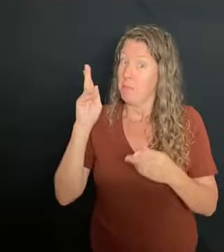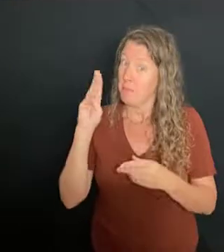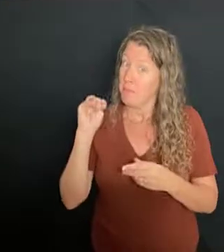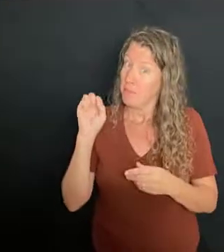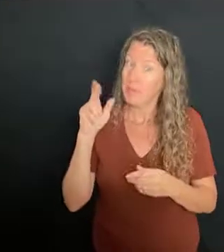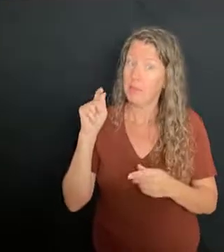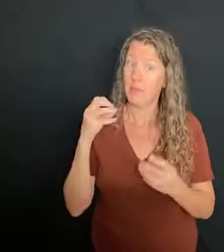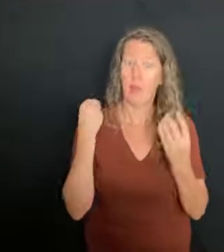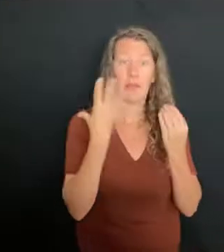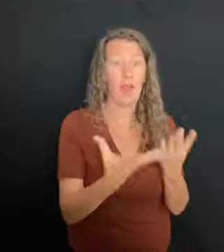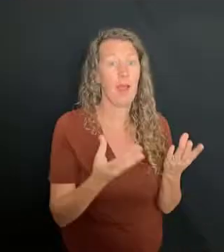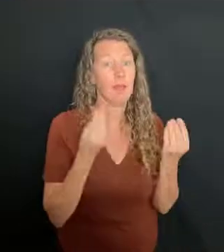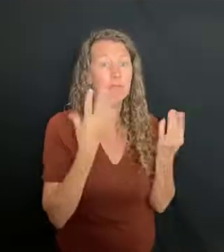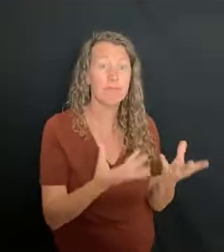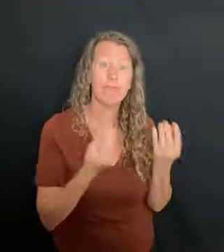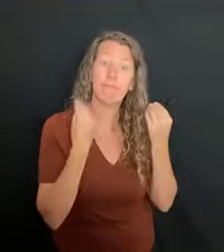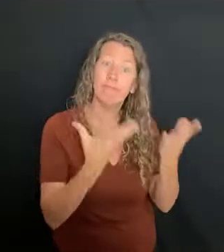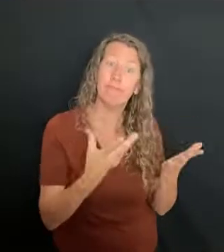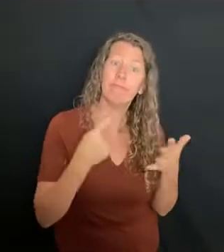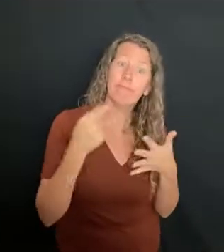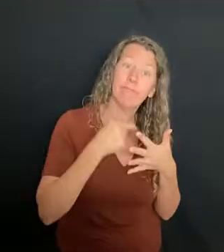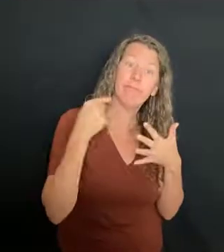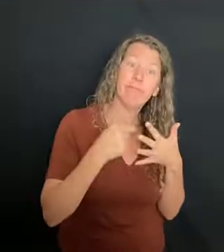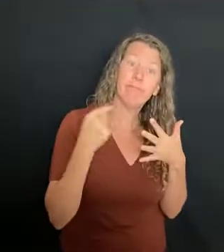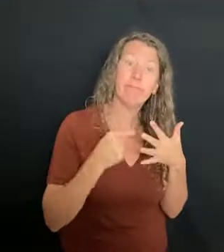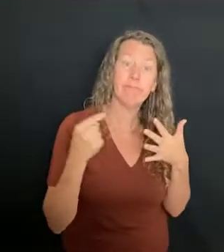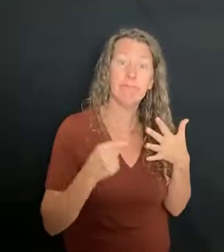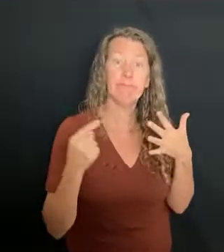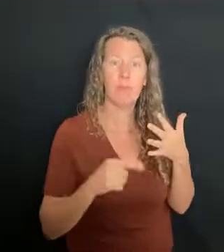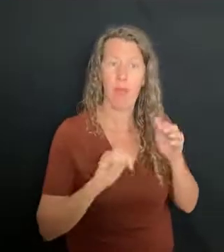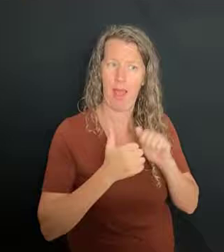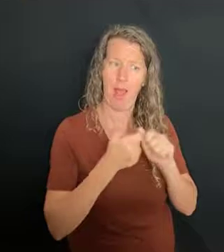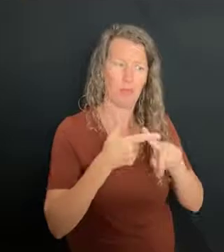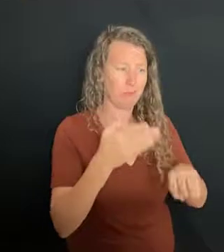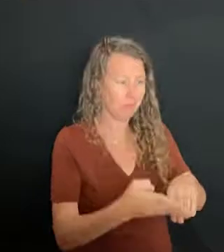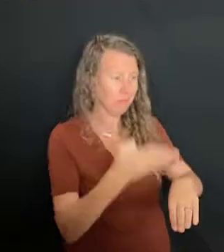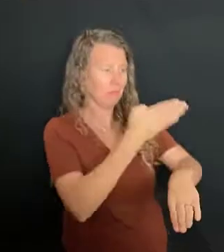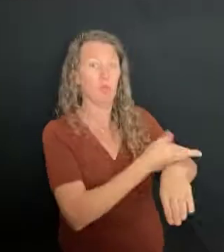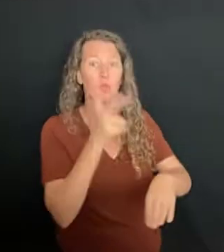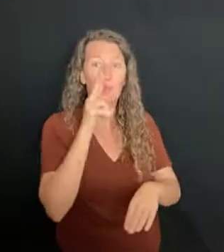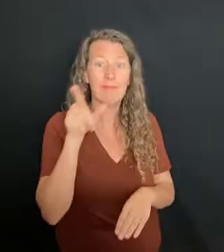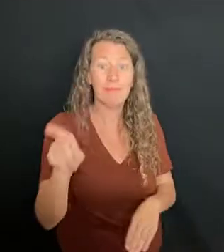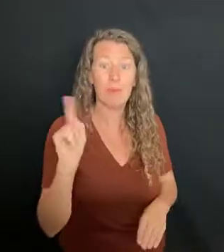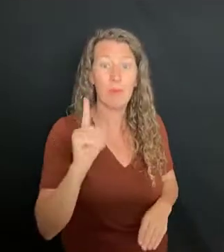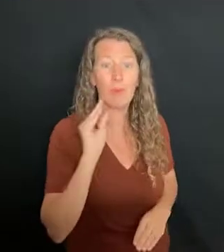[Joel Snyder] Ms. Kat shows Rosalee's parents a sheet of paper labeled sensory diet cheat sheet.